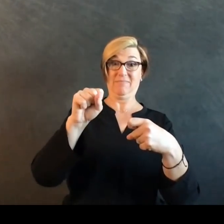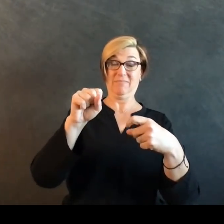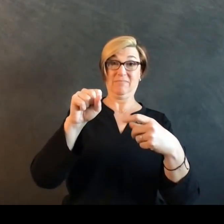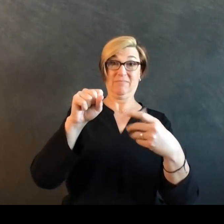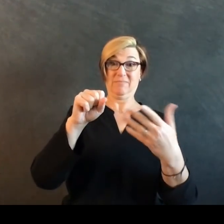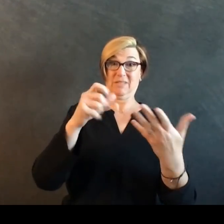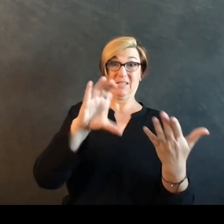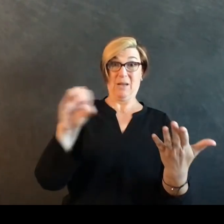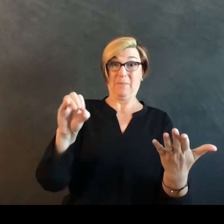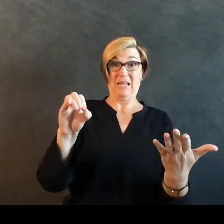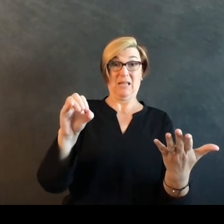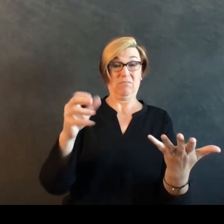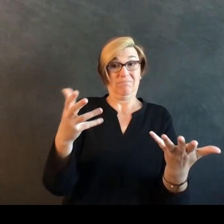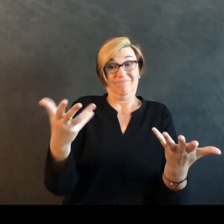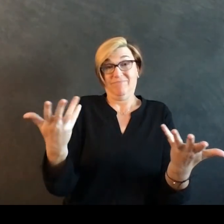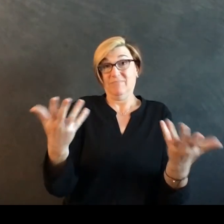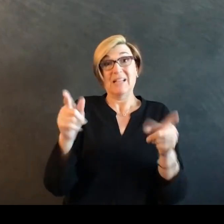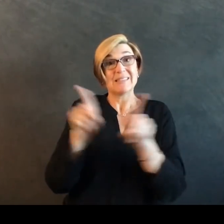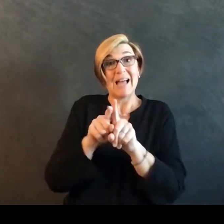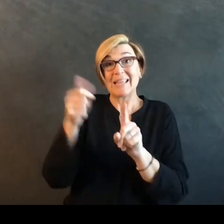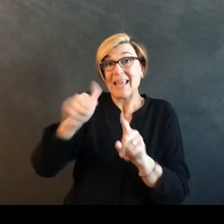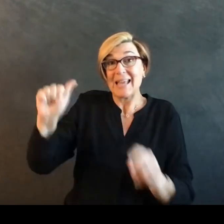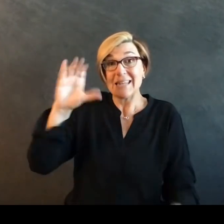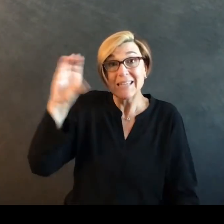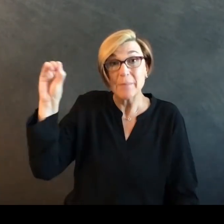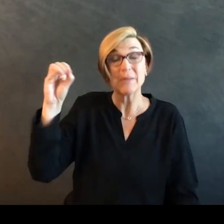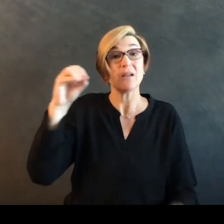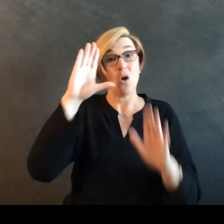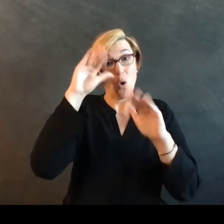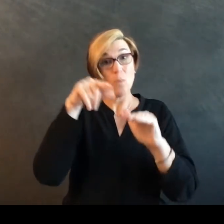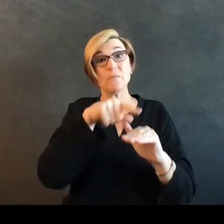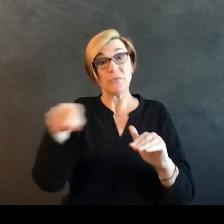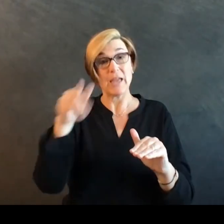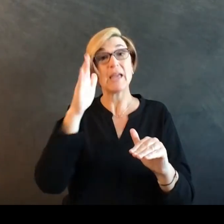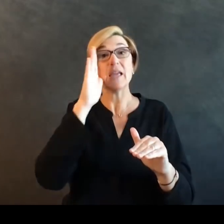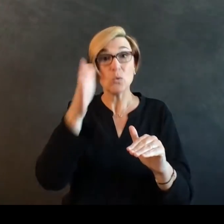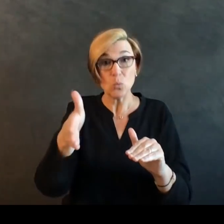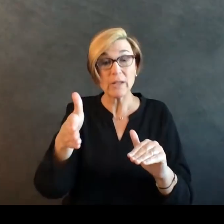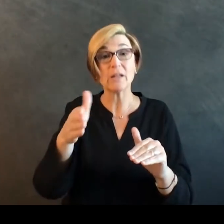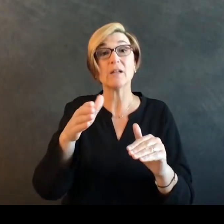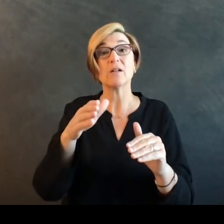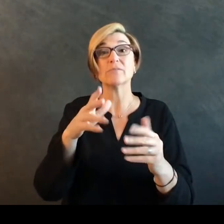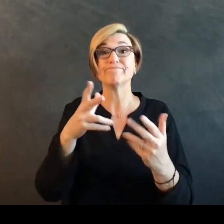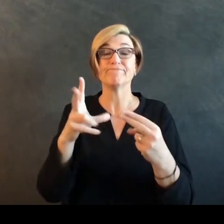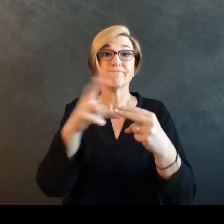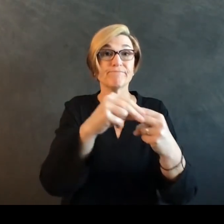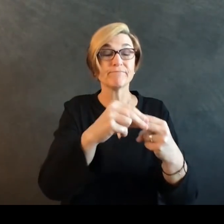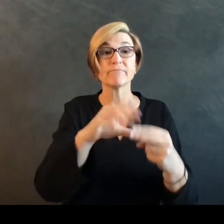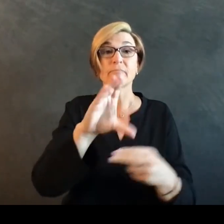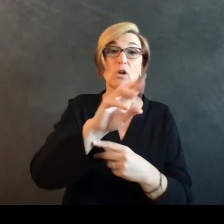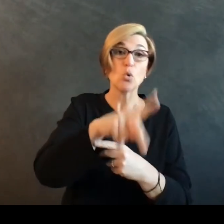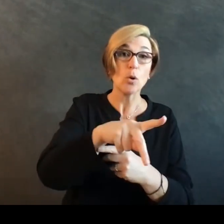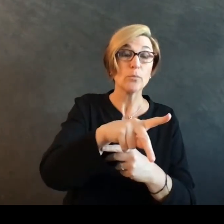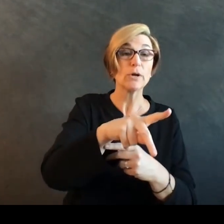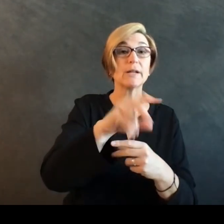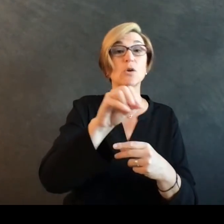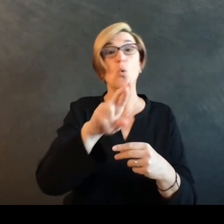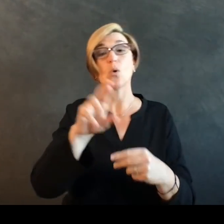will be able to participate in broad-based facilities whether it's the corporate facility or whether it's the Main Street facility but not direct